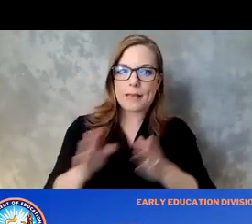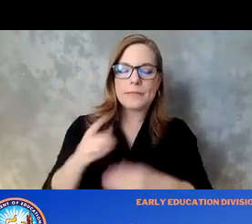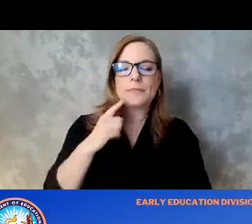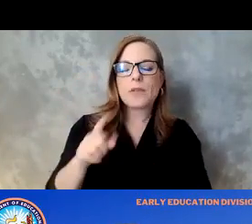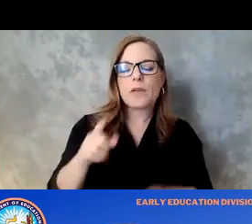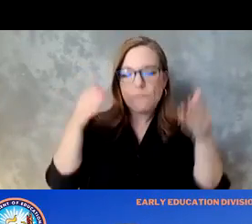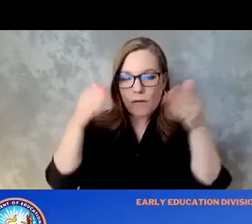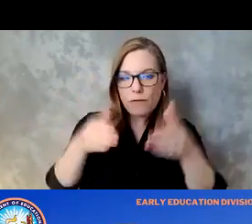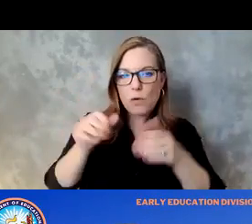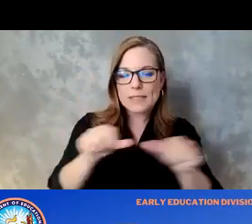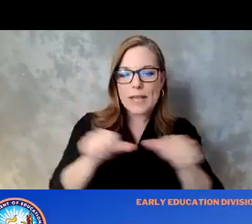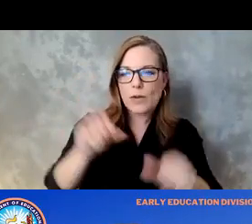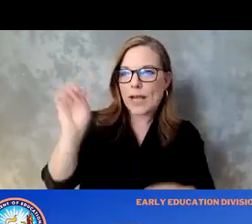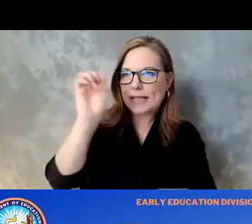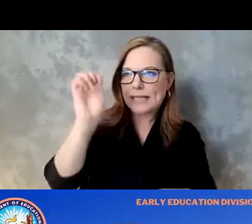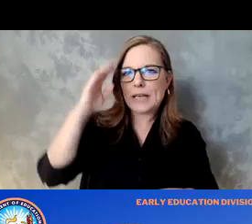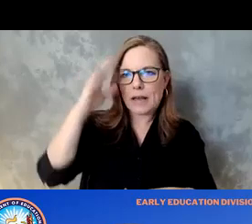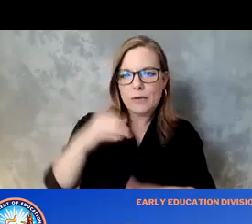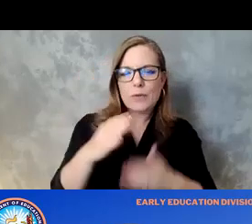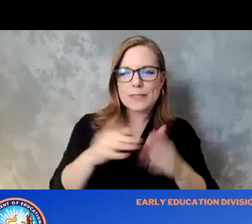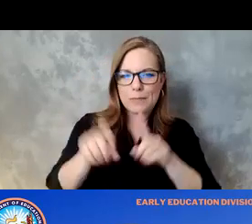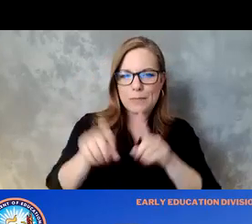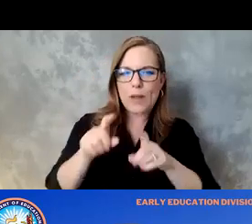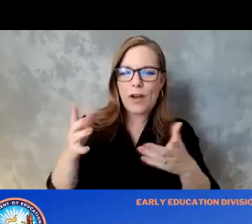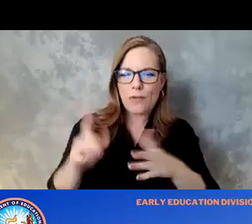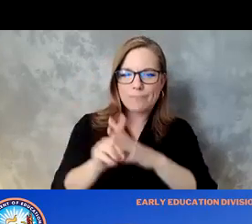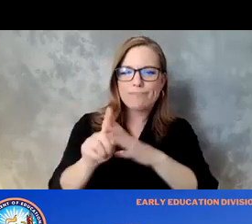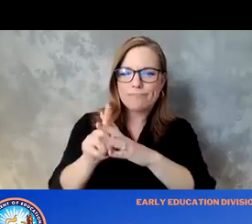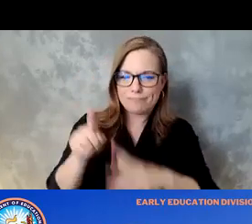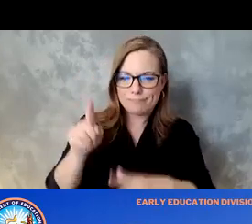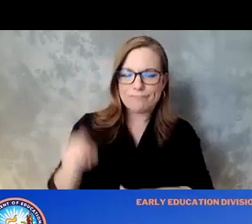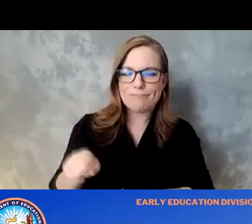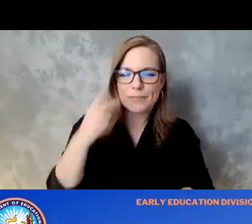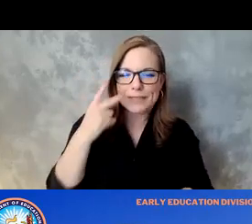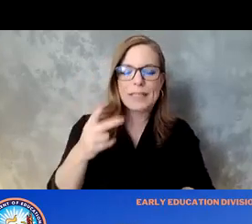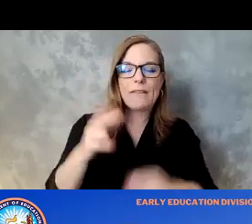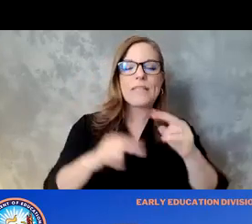know we've already gotten some questions on this. LEAs facilities services and operations